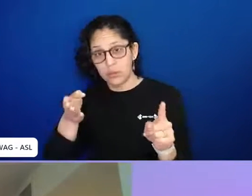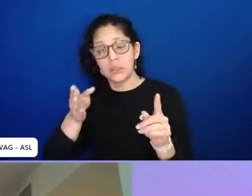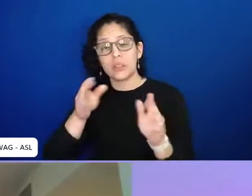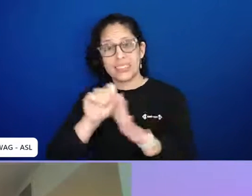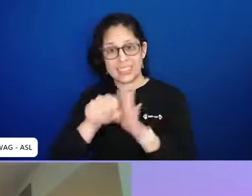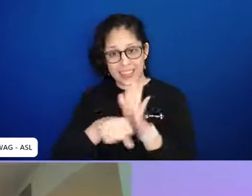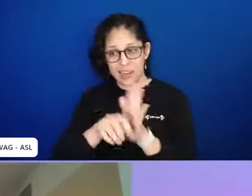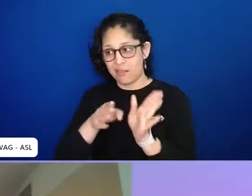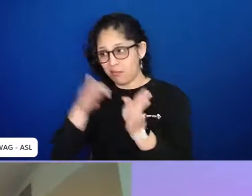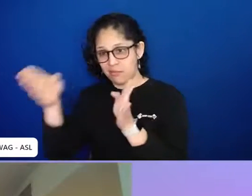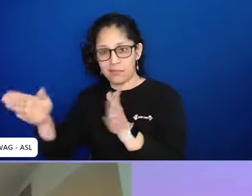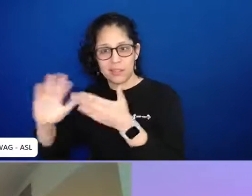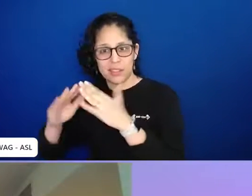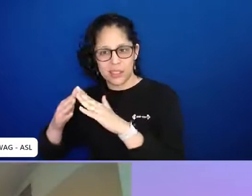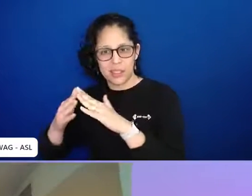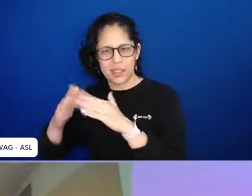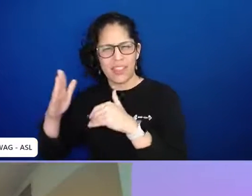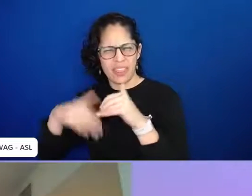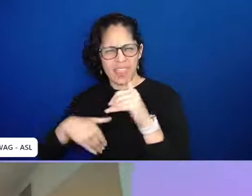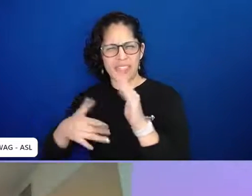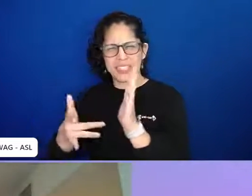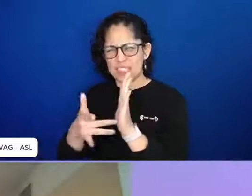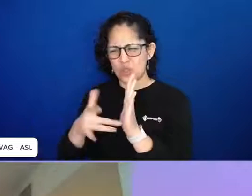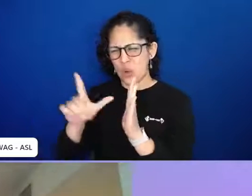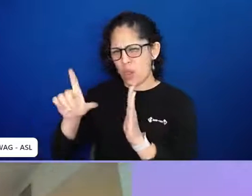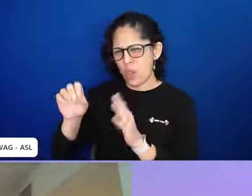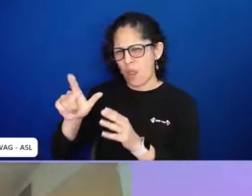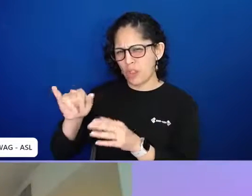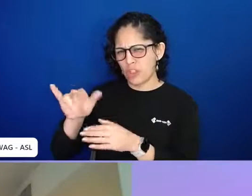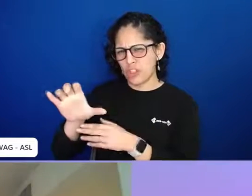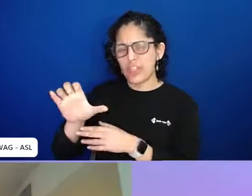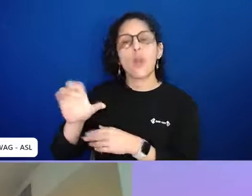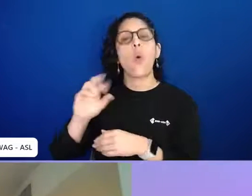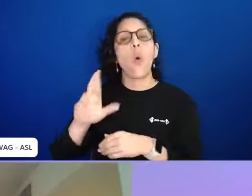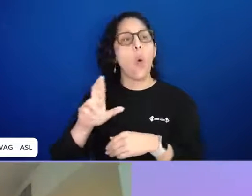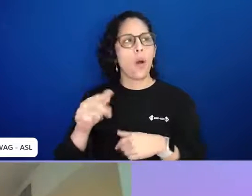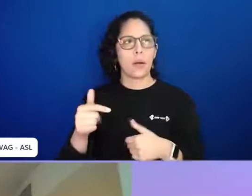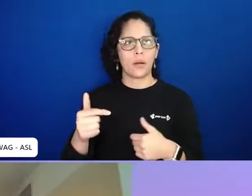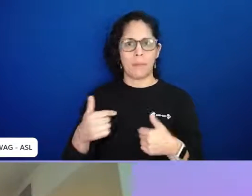zip code first, and then to state or